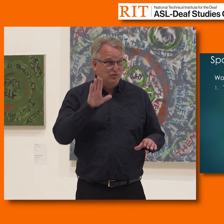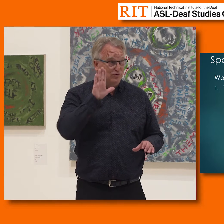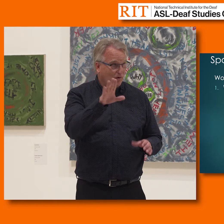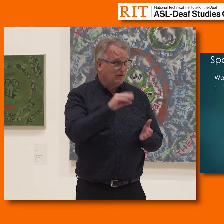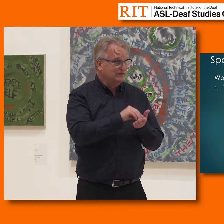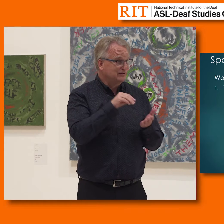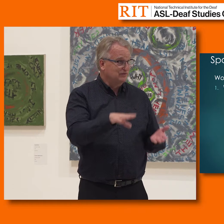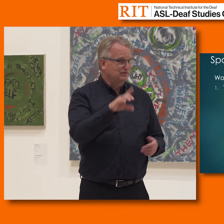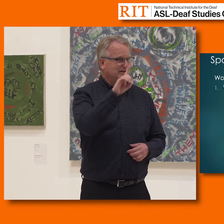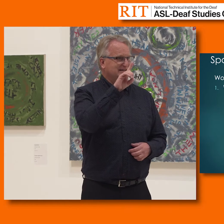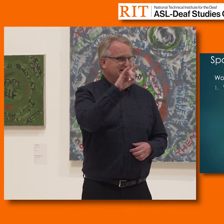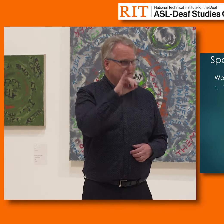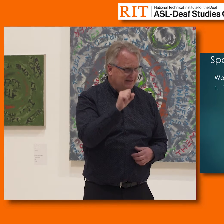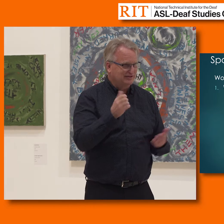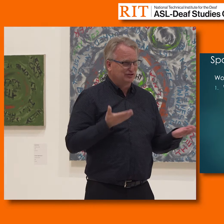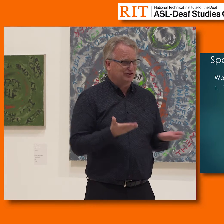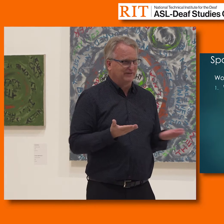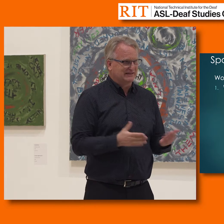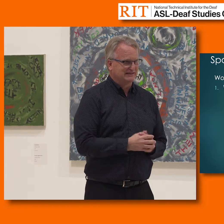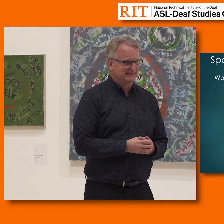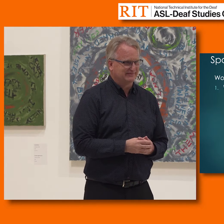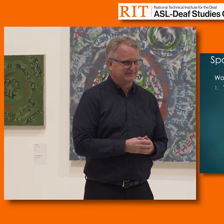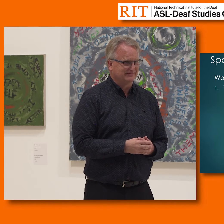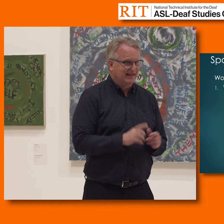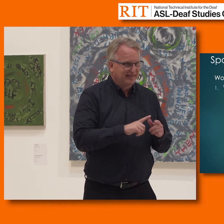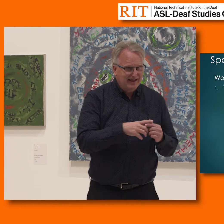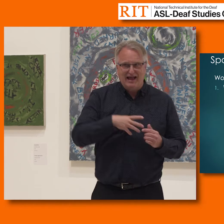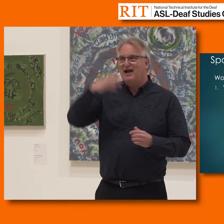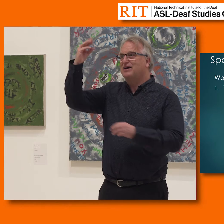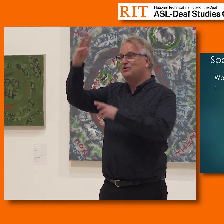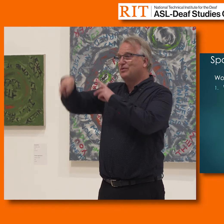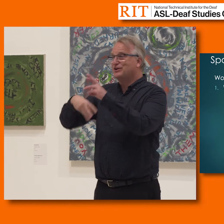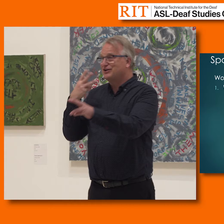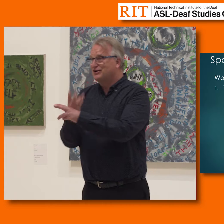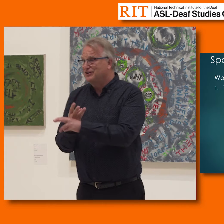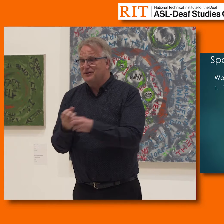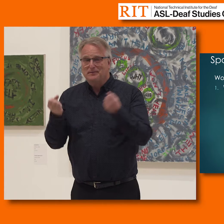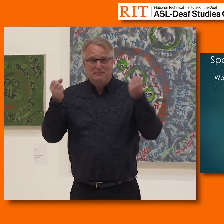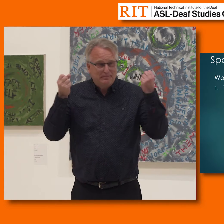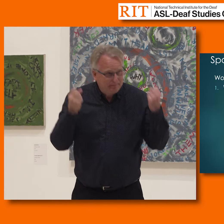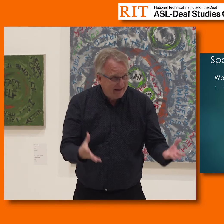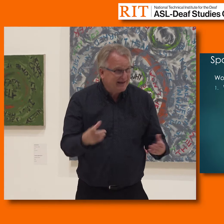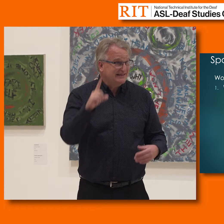and think that that's a one size fits all. Right? Because what you learn here at RIT